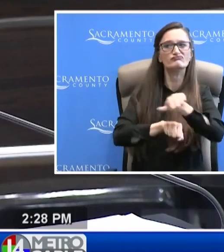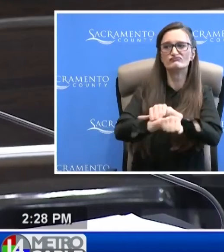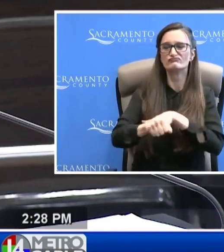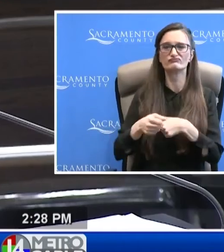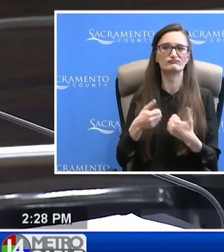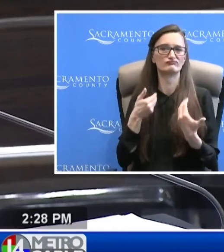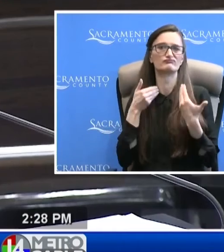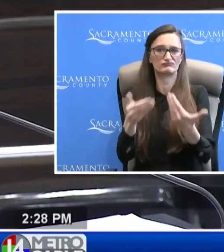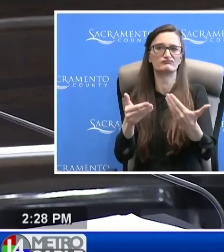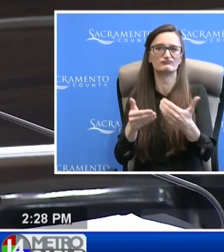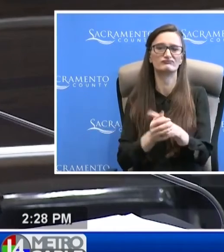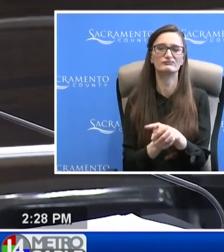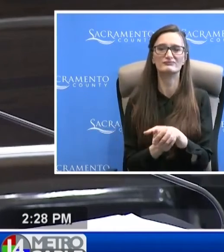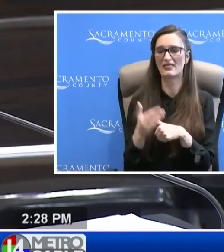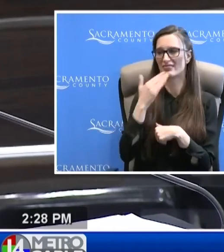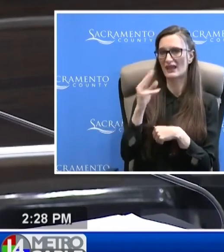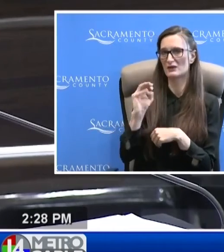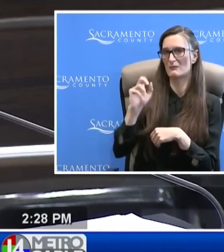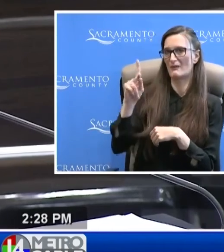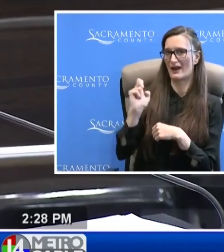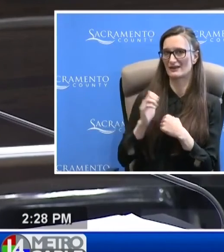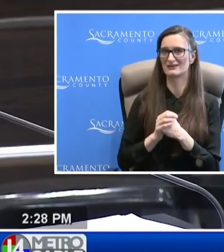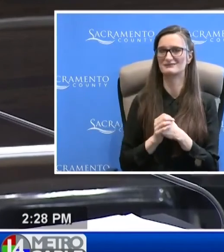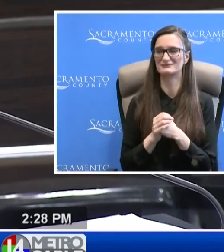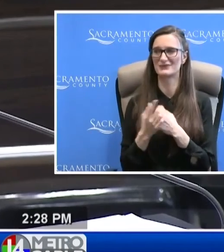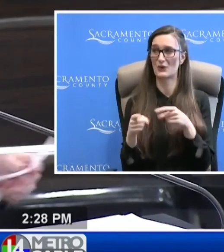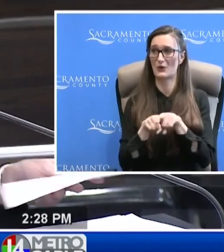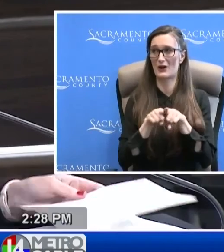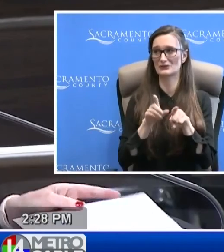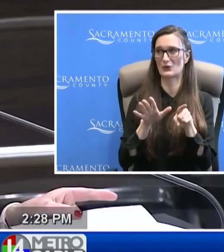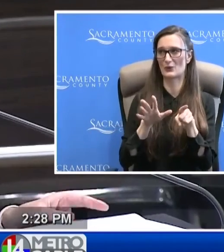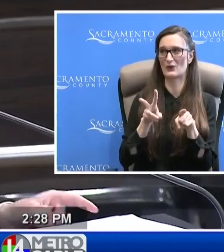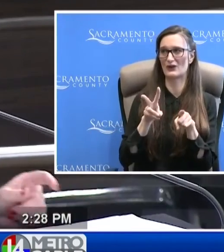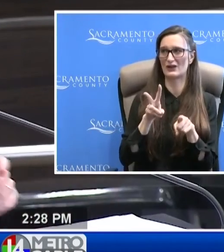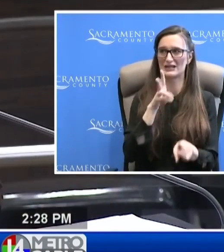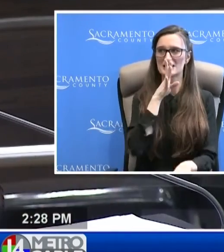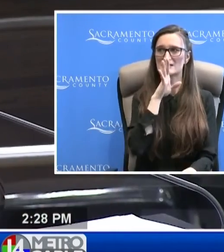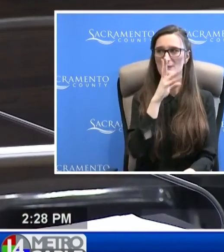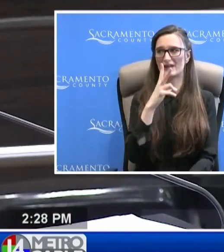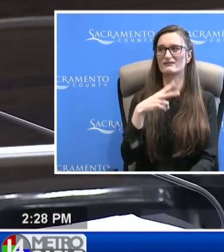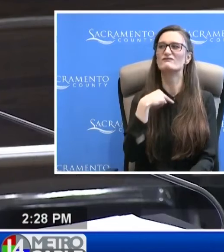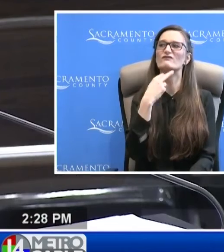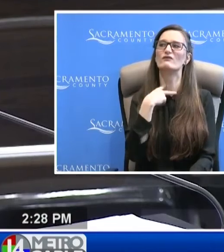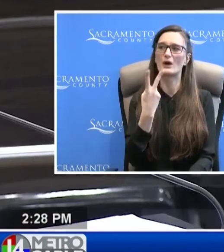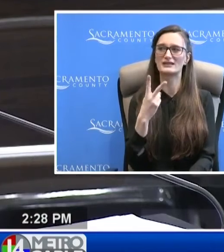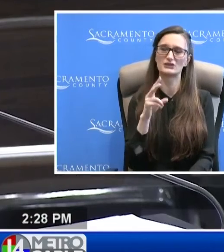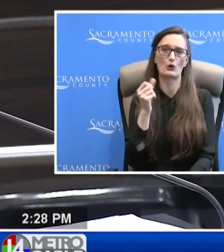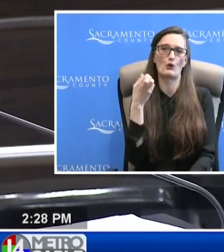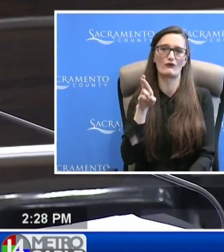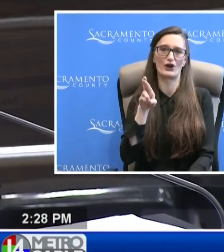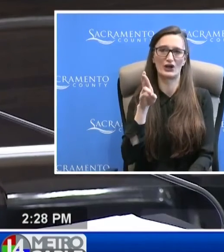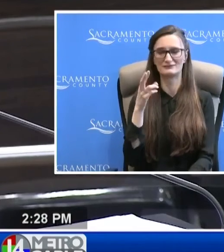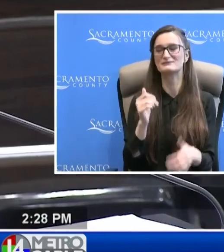He was also our video voice over. He might kill me for saying that. I'd also like to offer a collective thank you